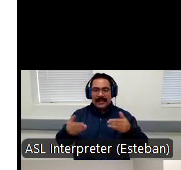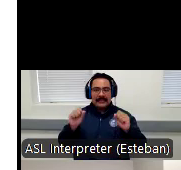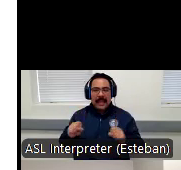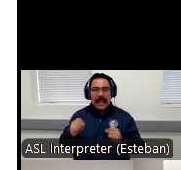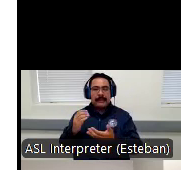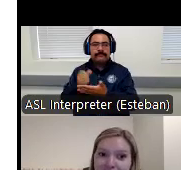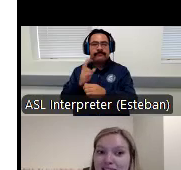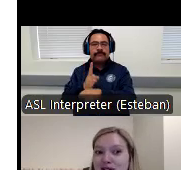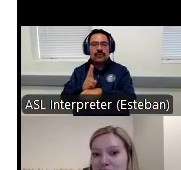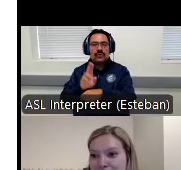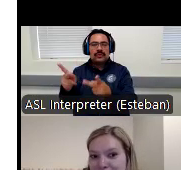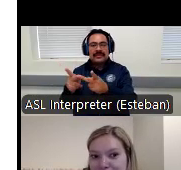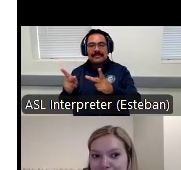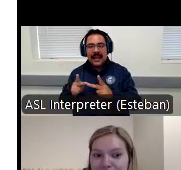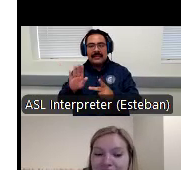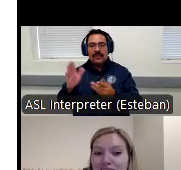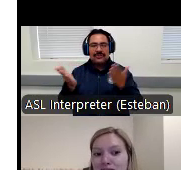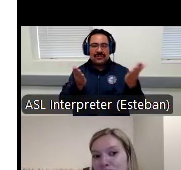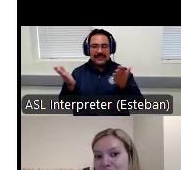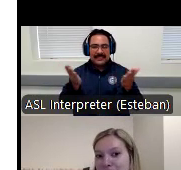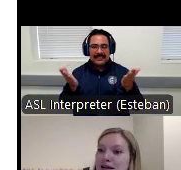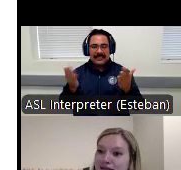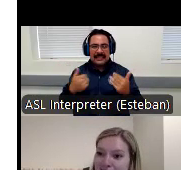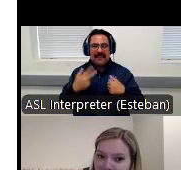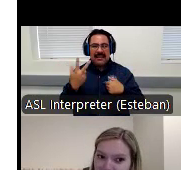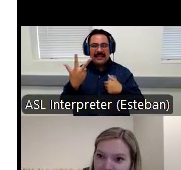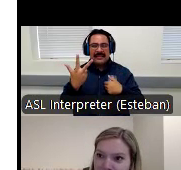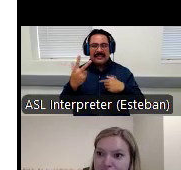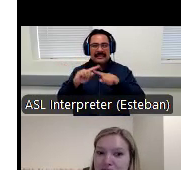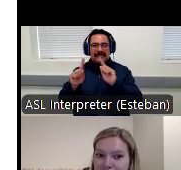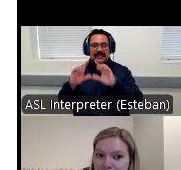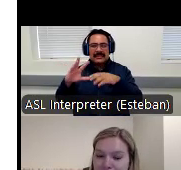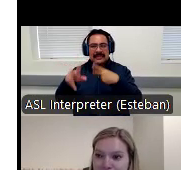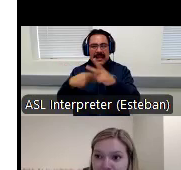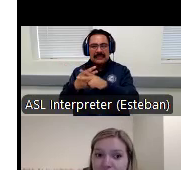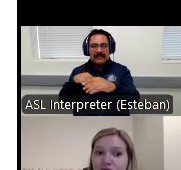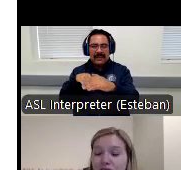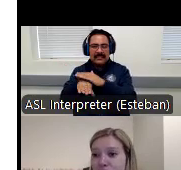your spaces and your services. There are three different types of accessibility to consider. So